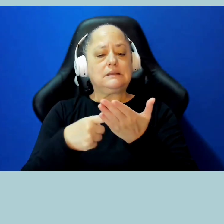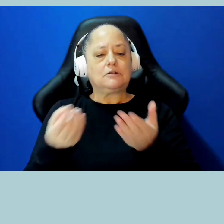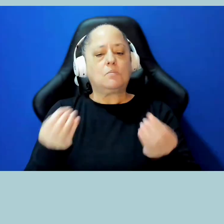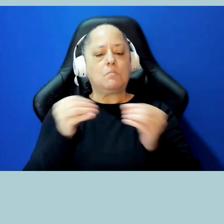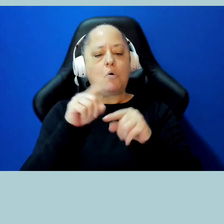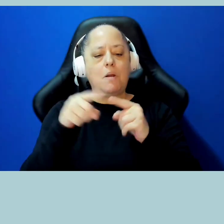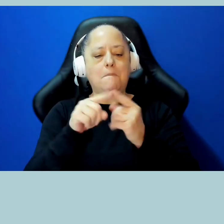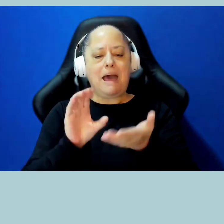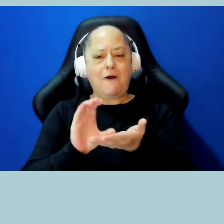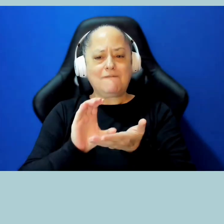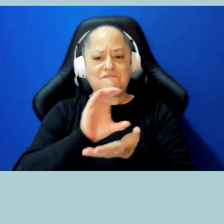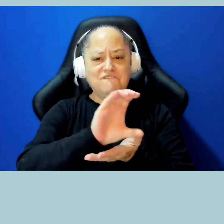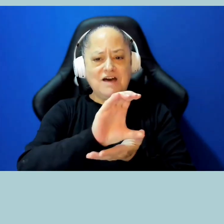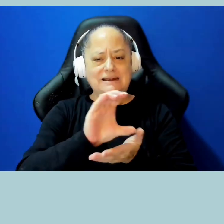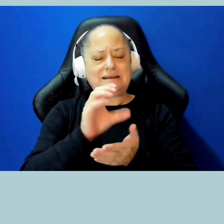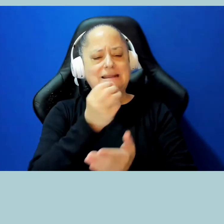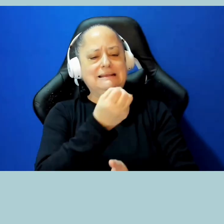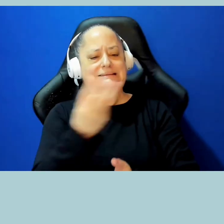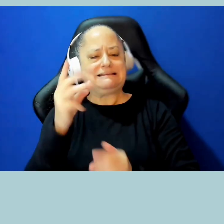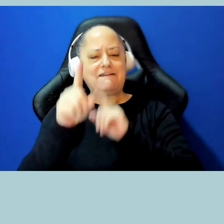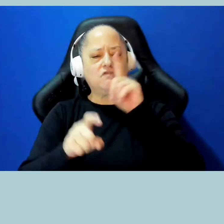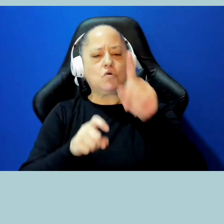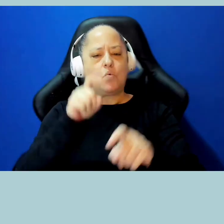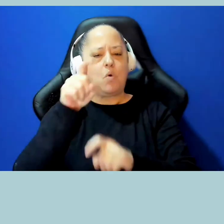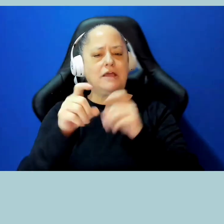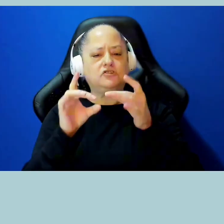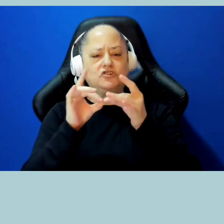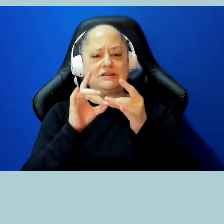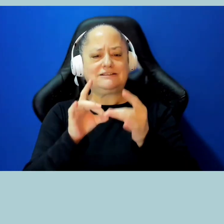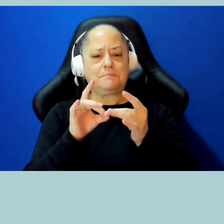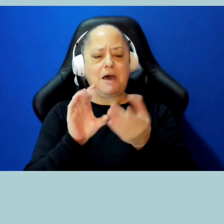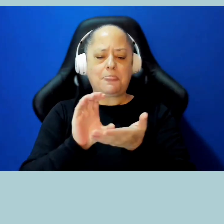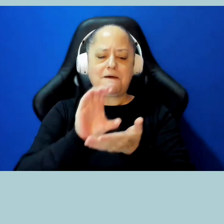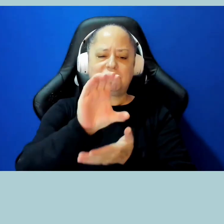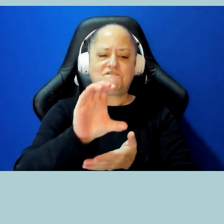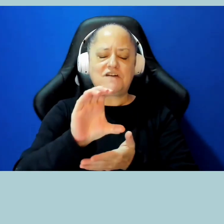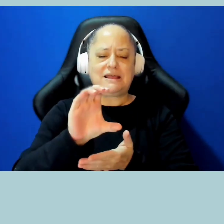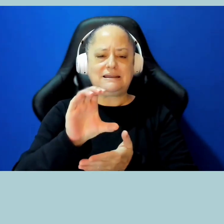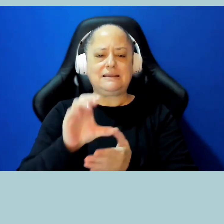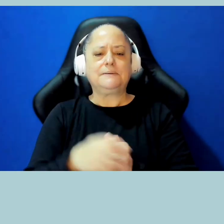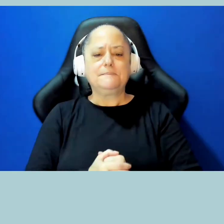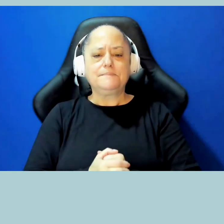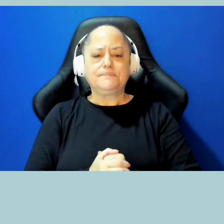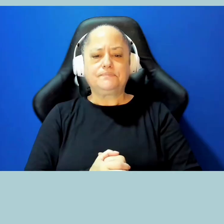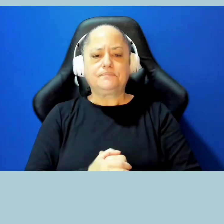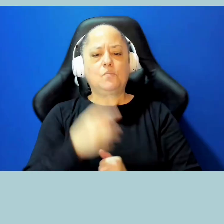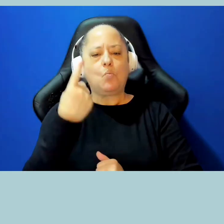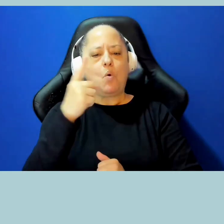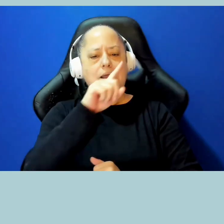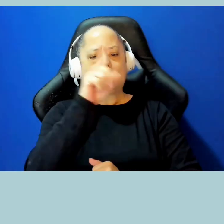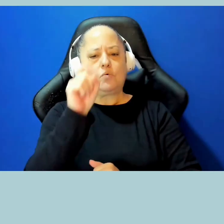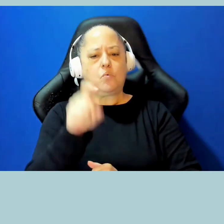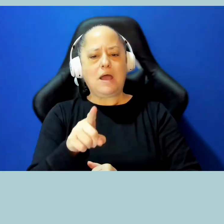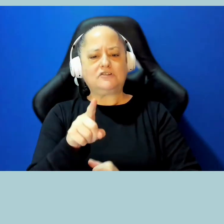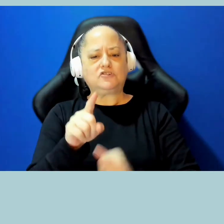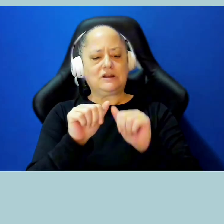think there are several questions about the funding landscape. So one of our questions is how will this impact